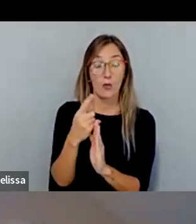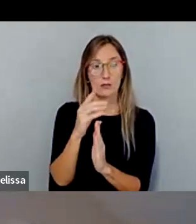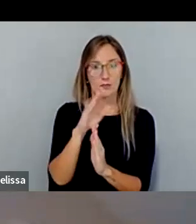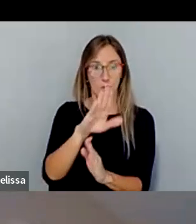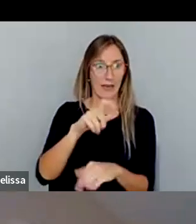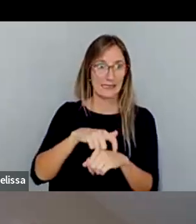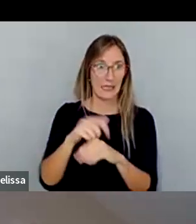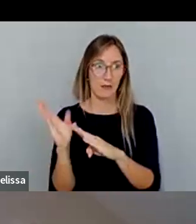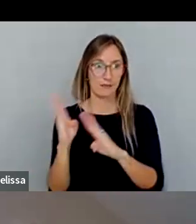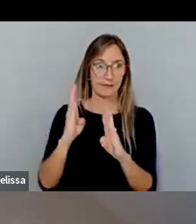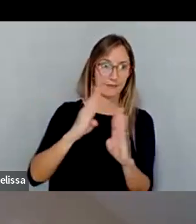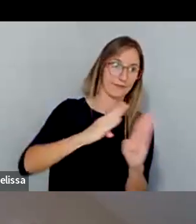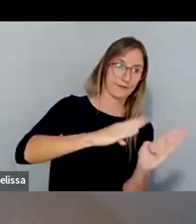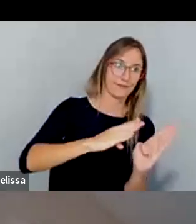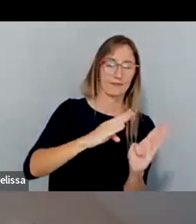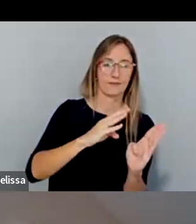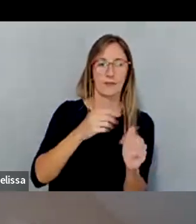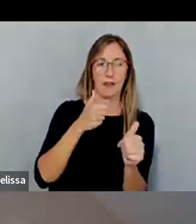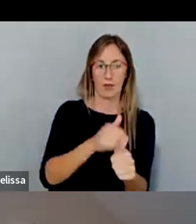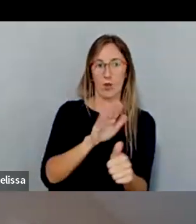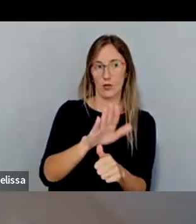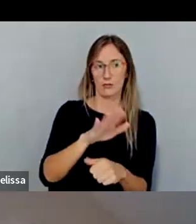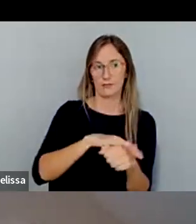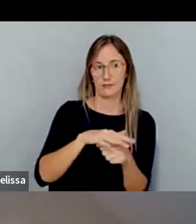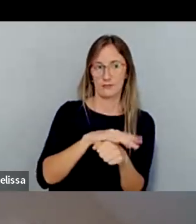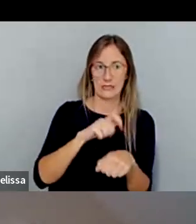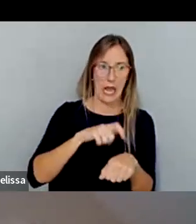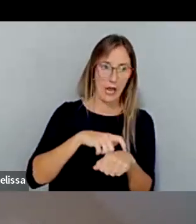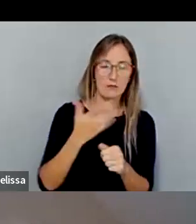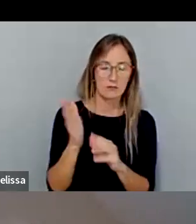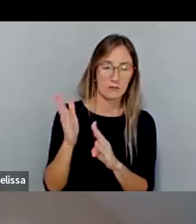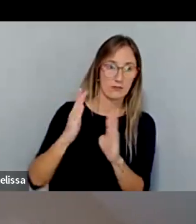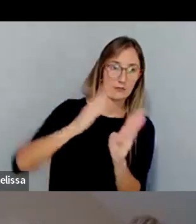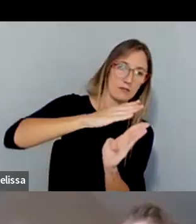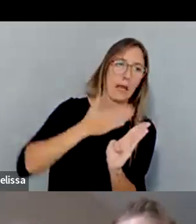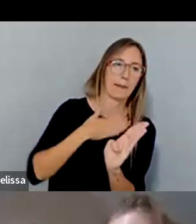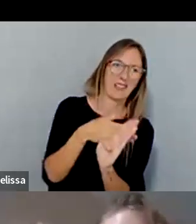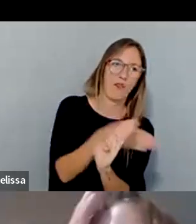hours before our next group. So on the 30th at whatever time it is for